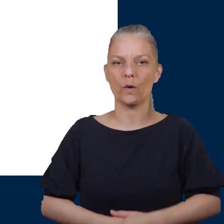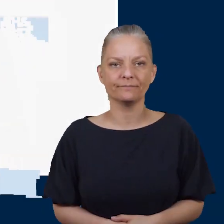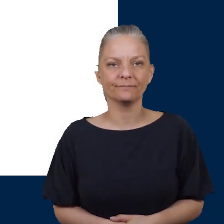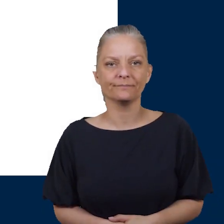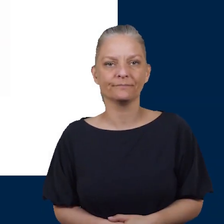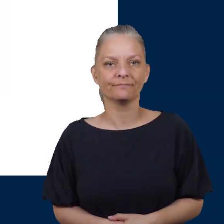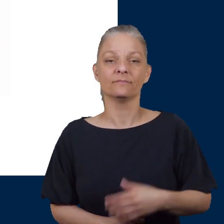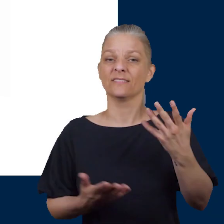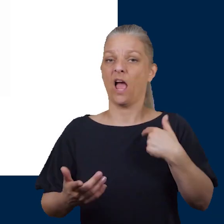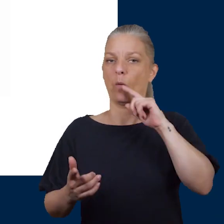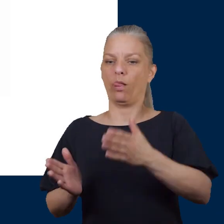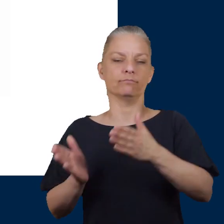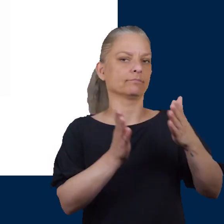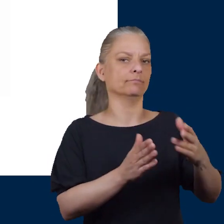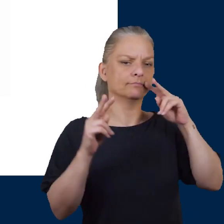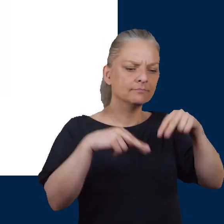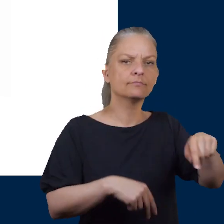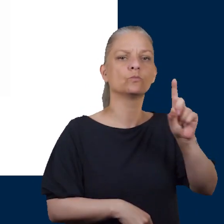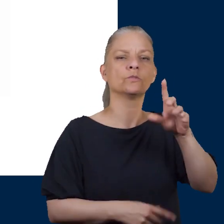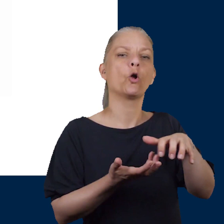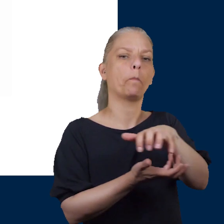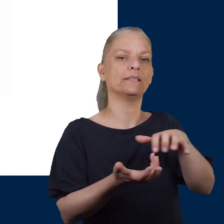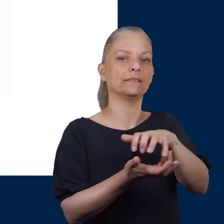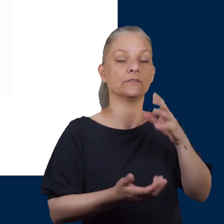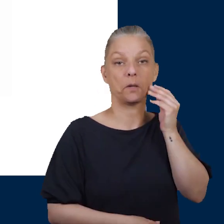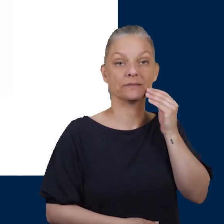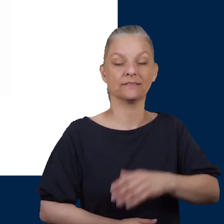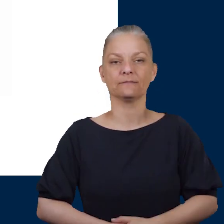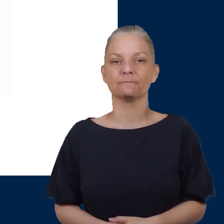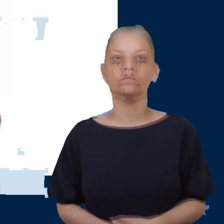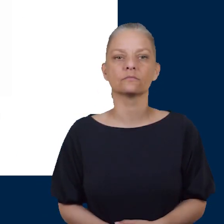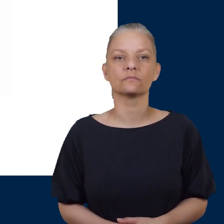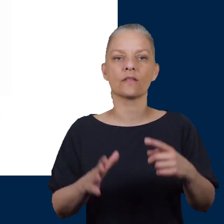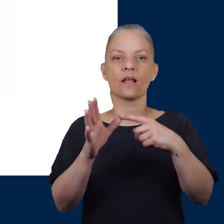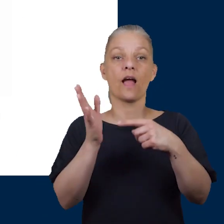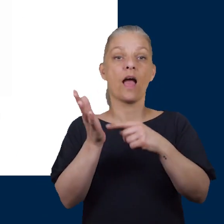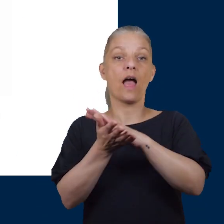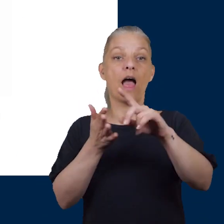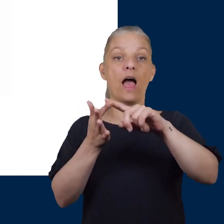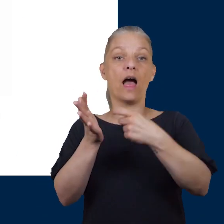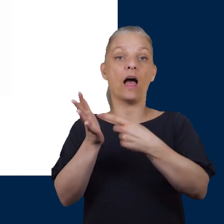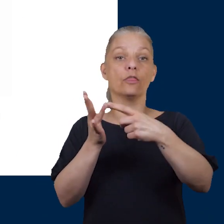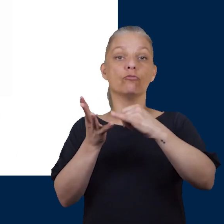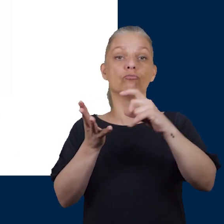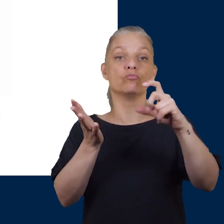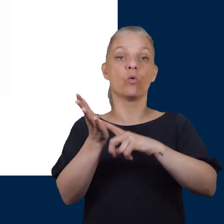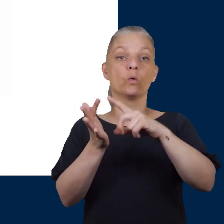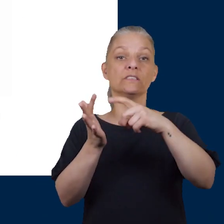We will now move on to look at the complications of diabetes. This slide shows atherosclerosis